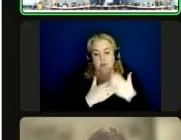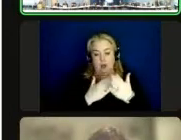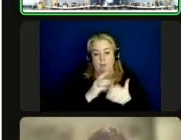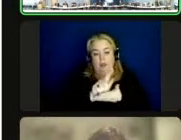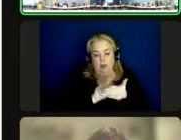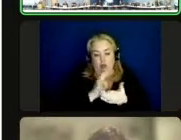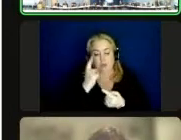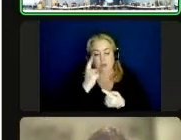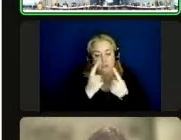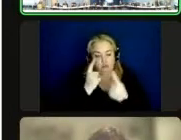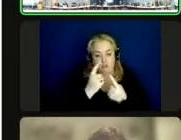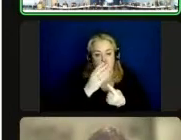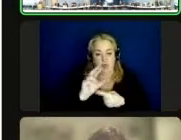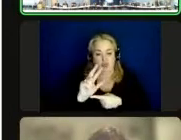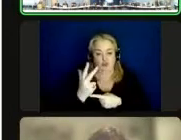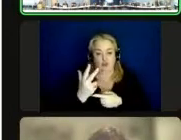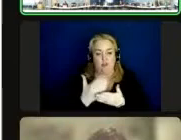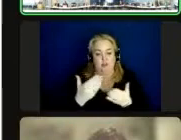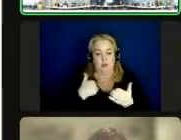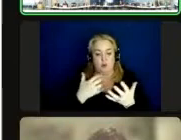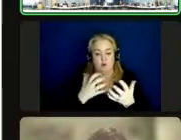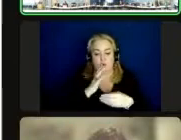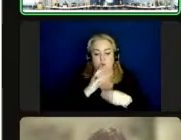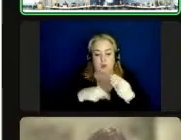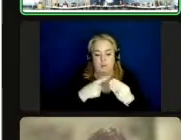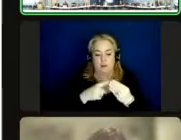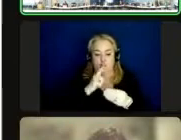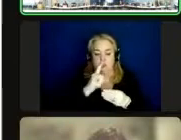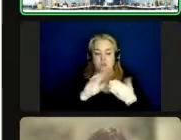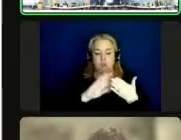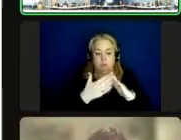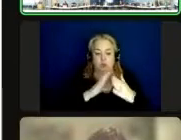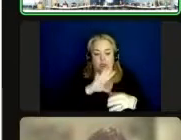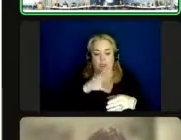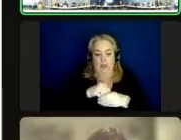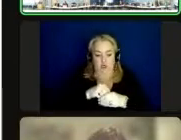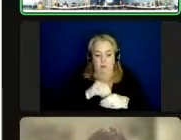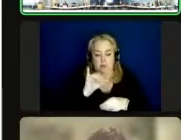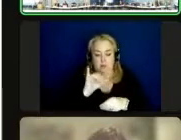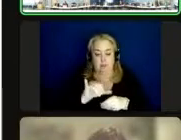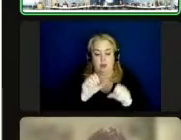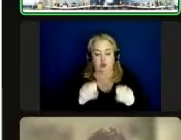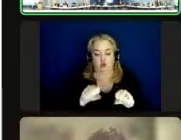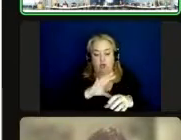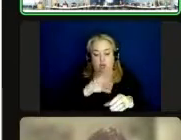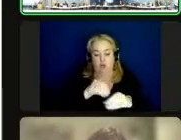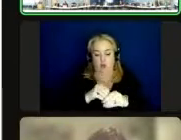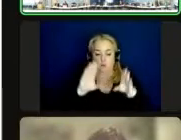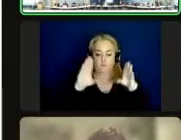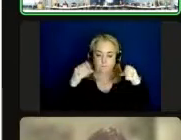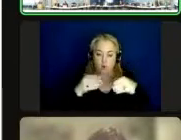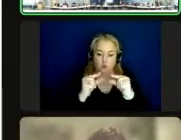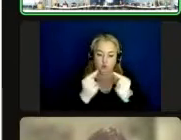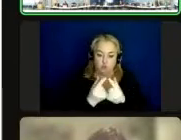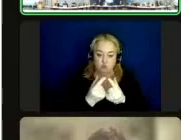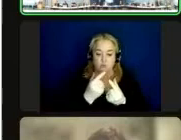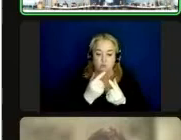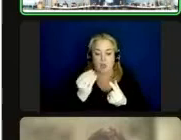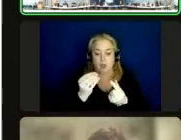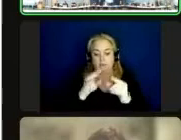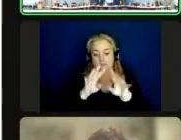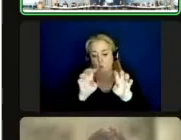BUT YOU WANT TO BALANCE OF